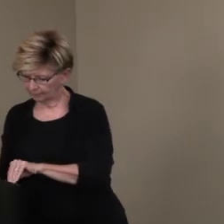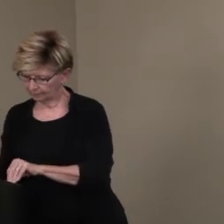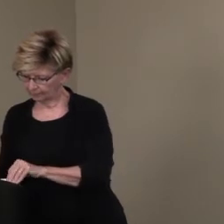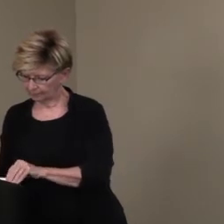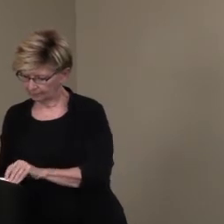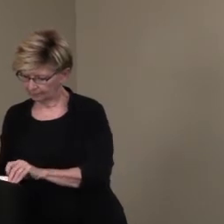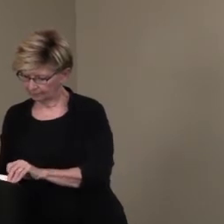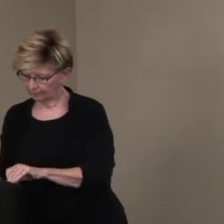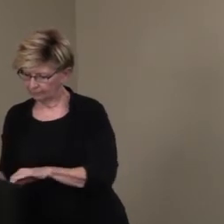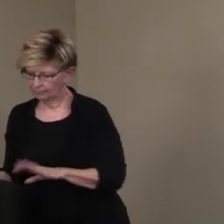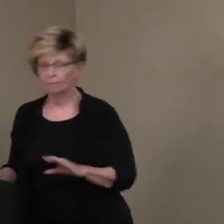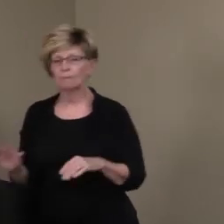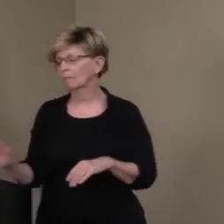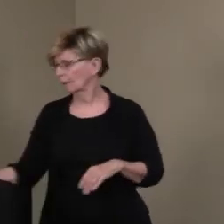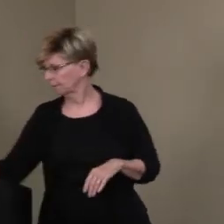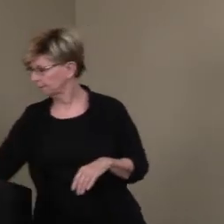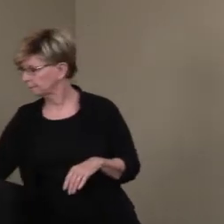student and what it's not